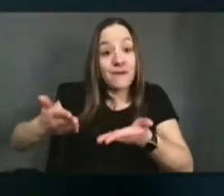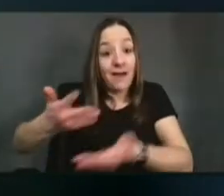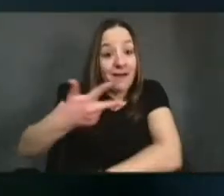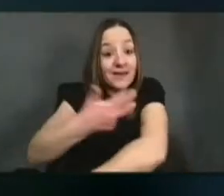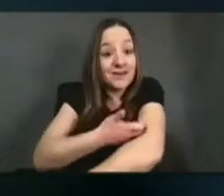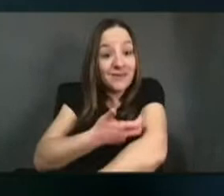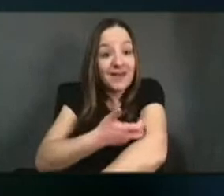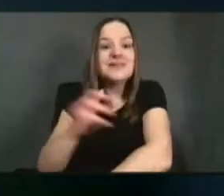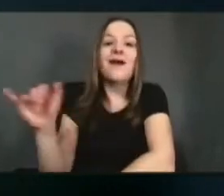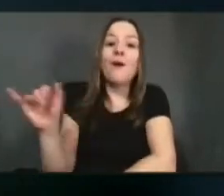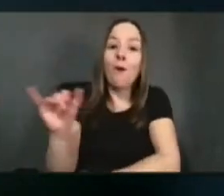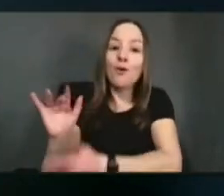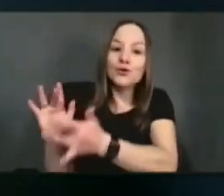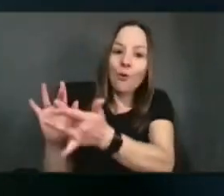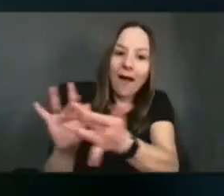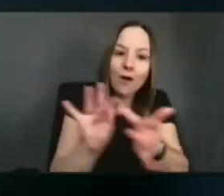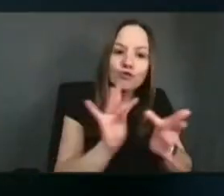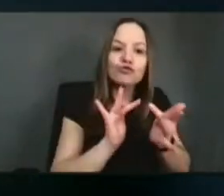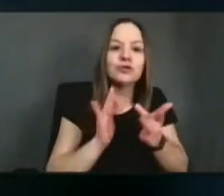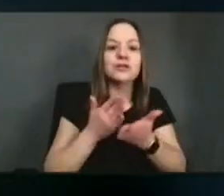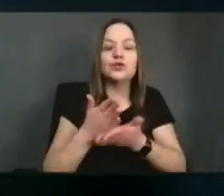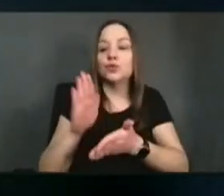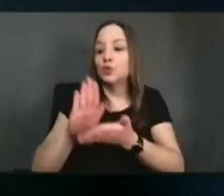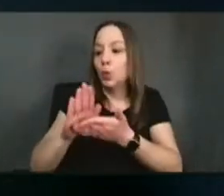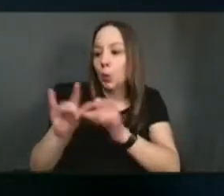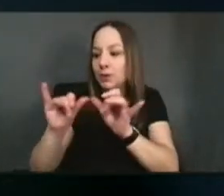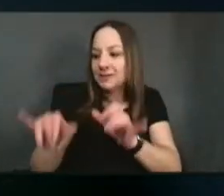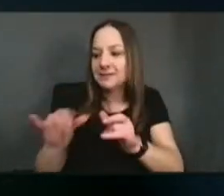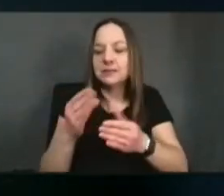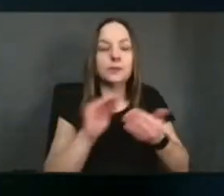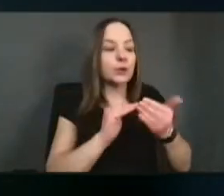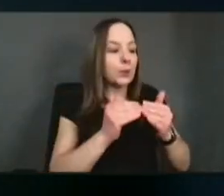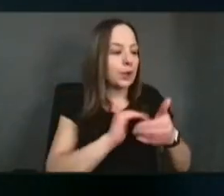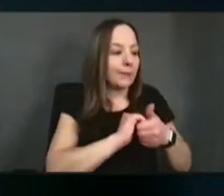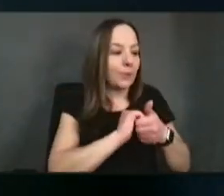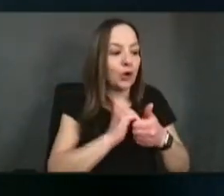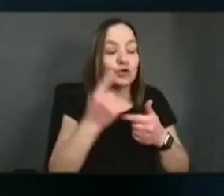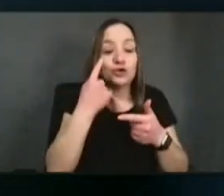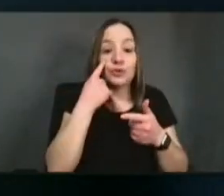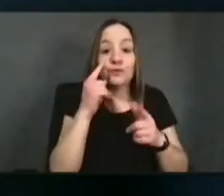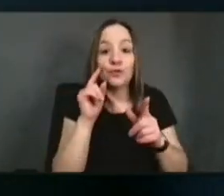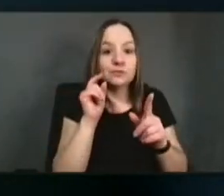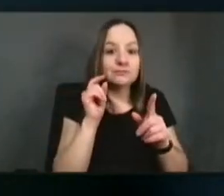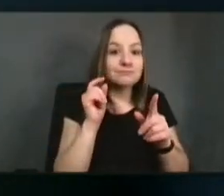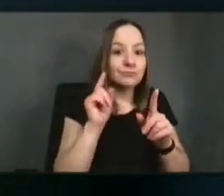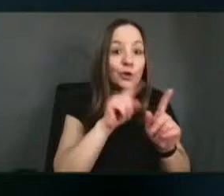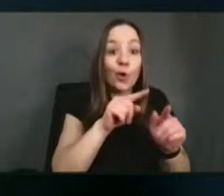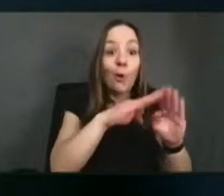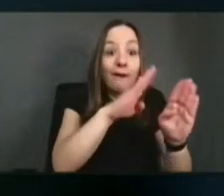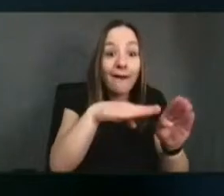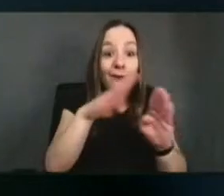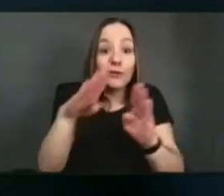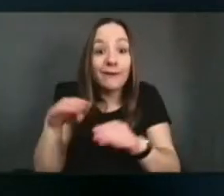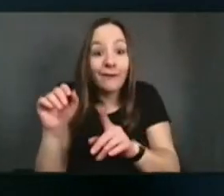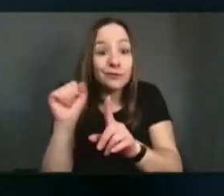could have a vaccinations and particularly do outreach through the school systems as well as through our community